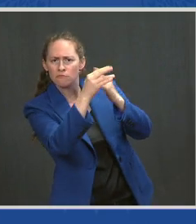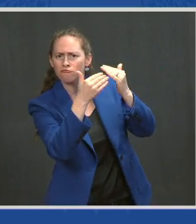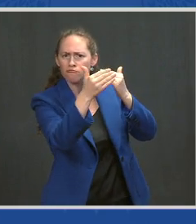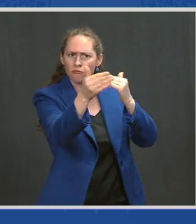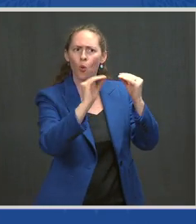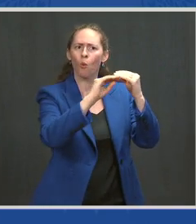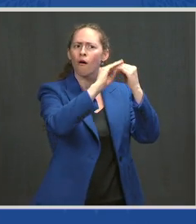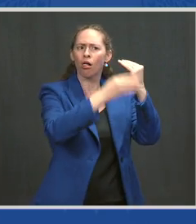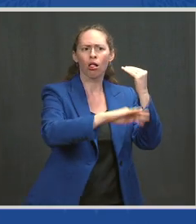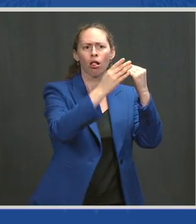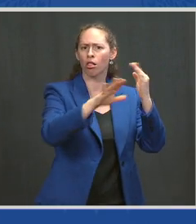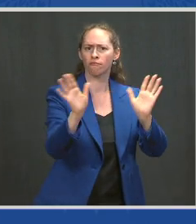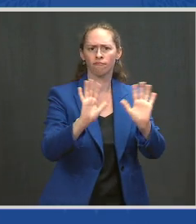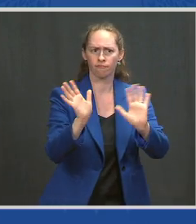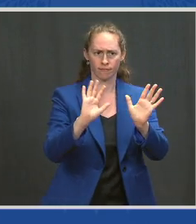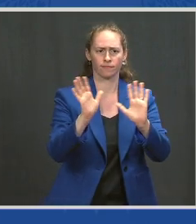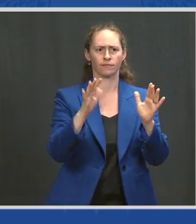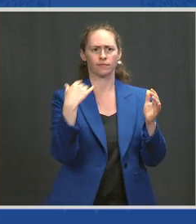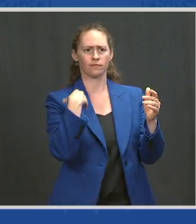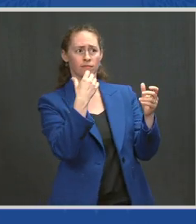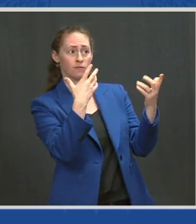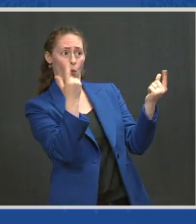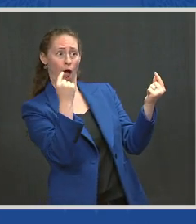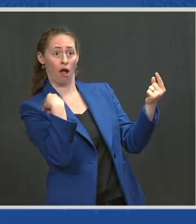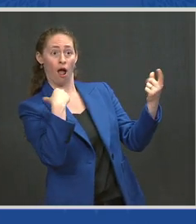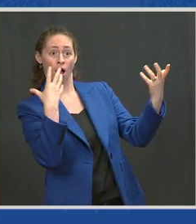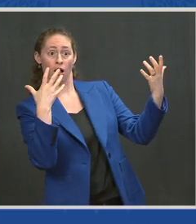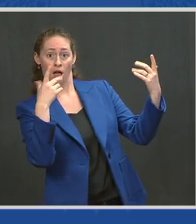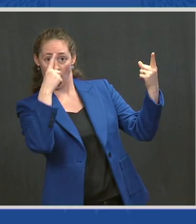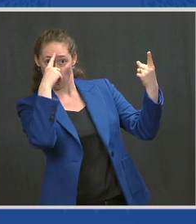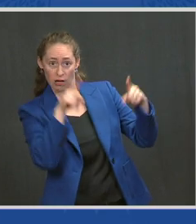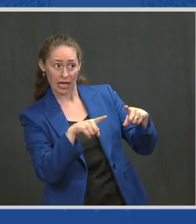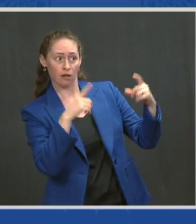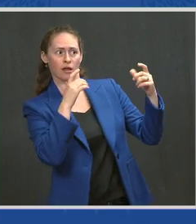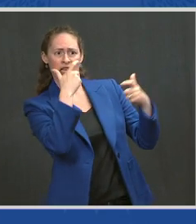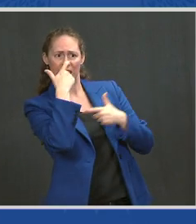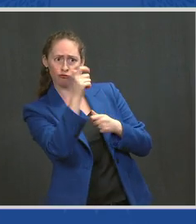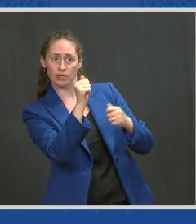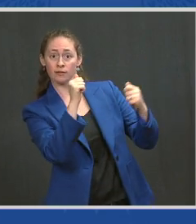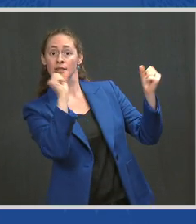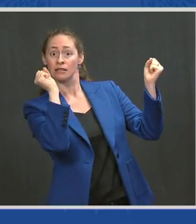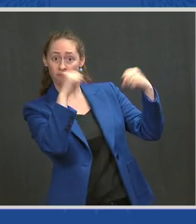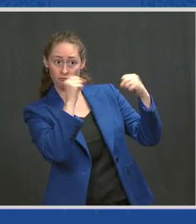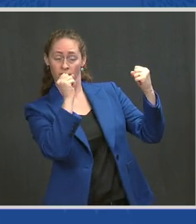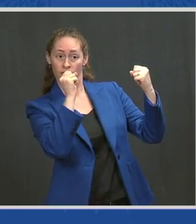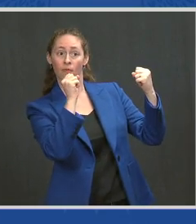where it's in our mutual interests. And where we have differences, I wanted President Putin to understand